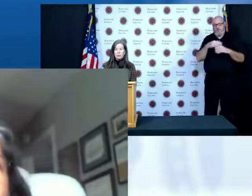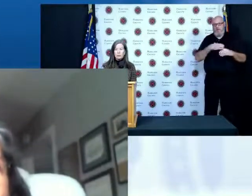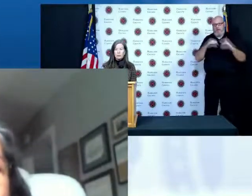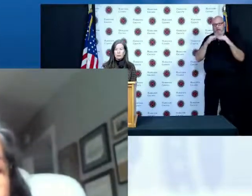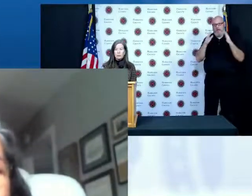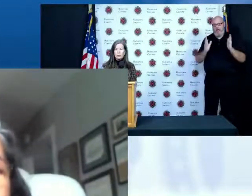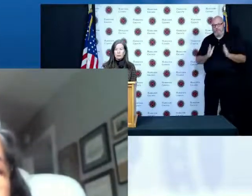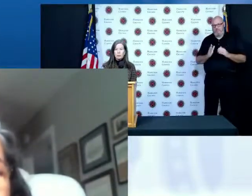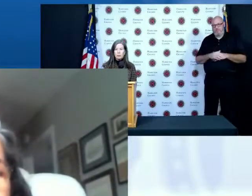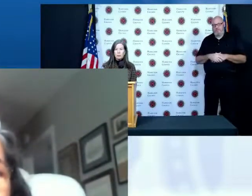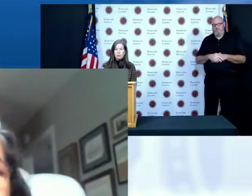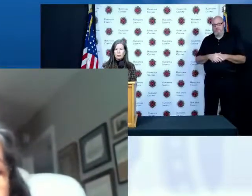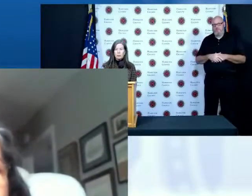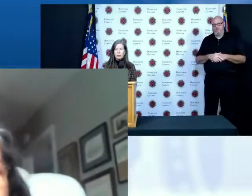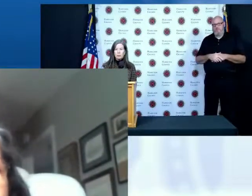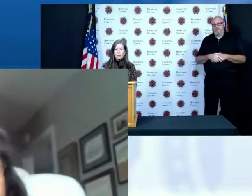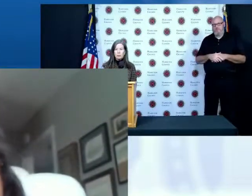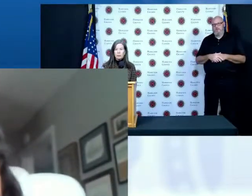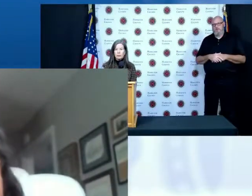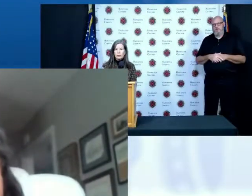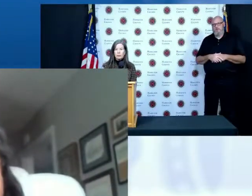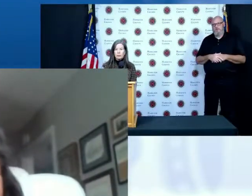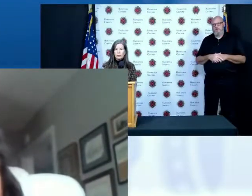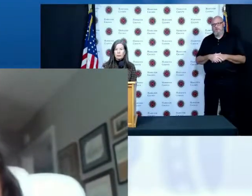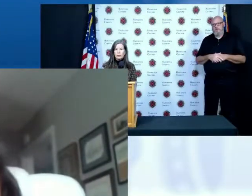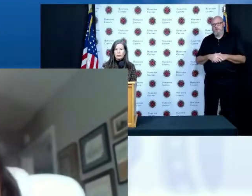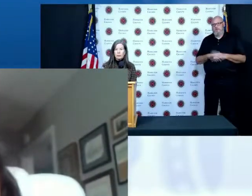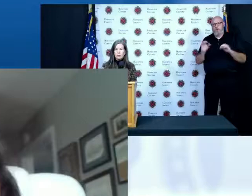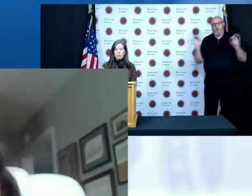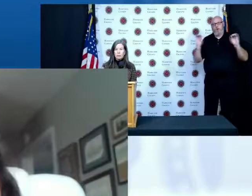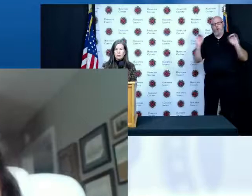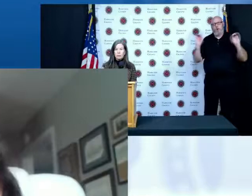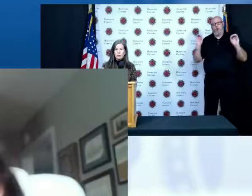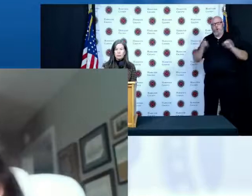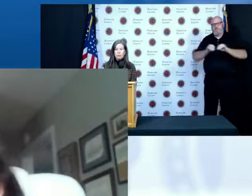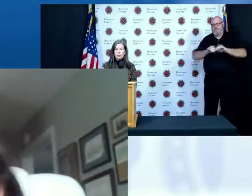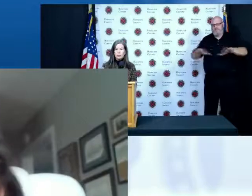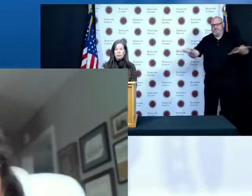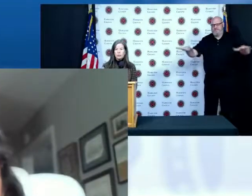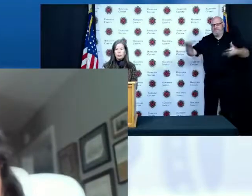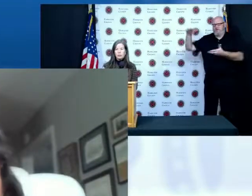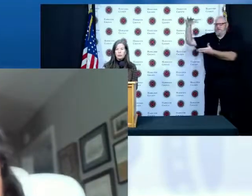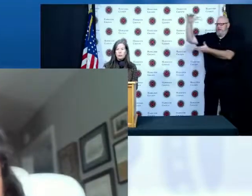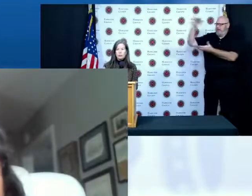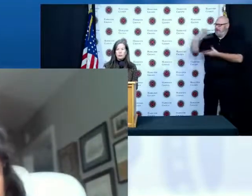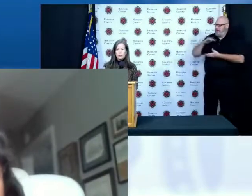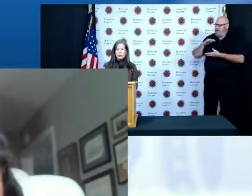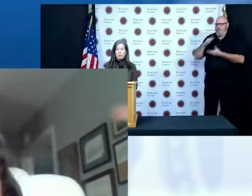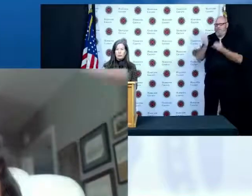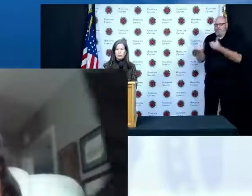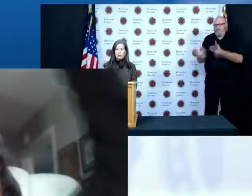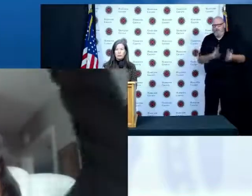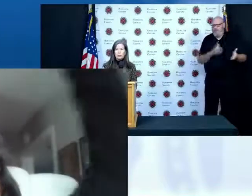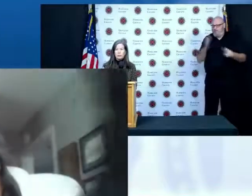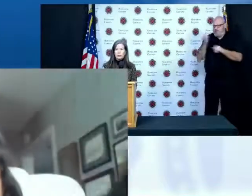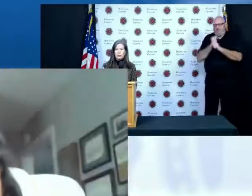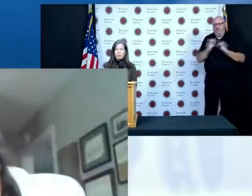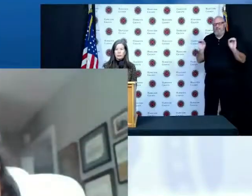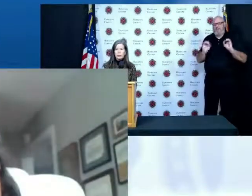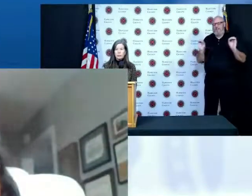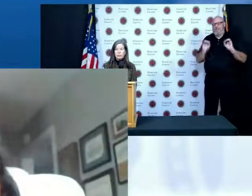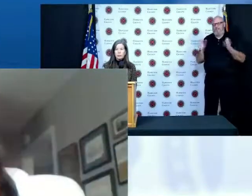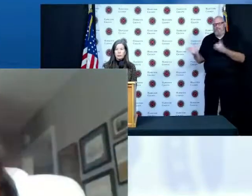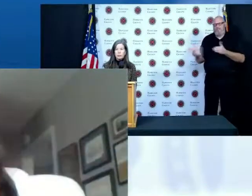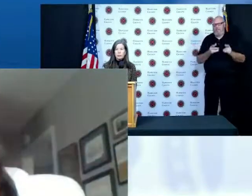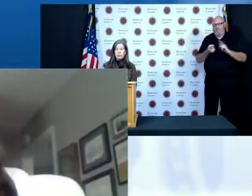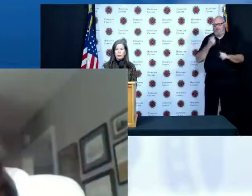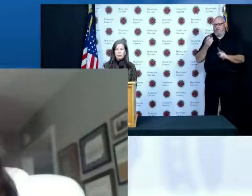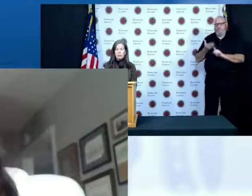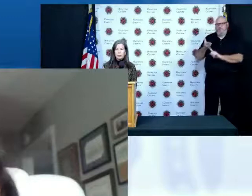plan in place hand over suggesting that there was nothing there was no sort of guiding strategy from